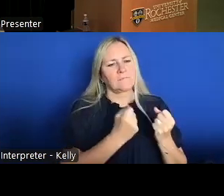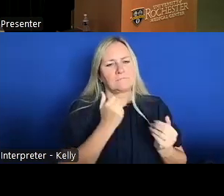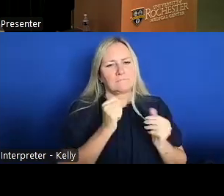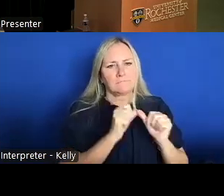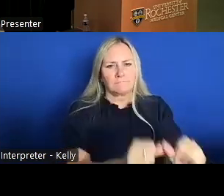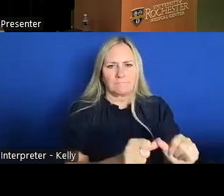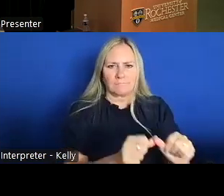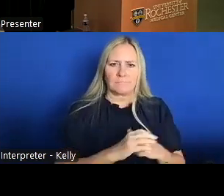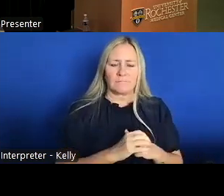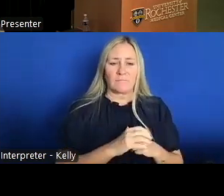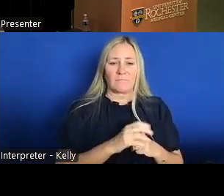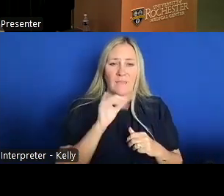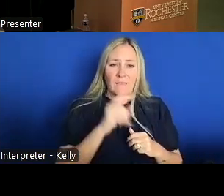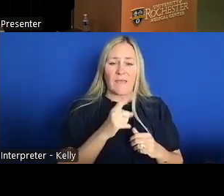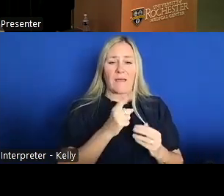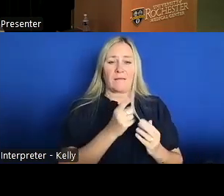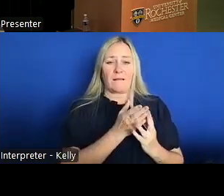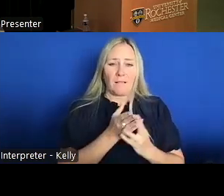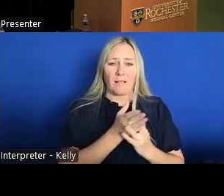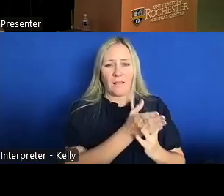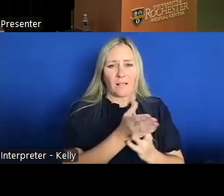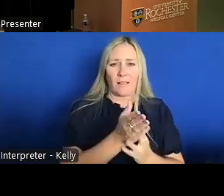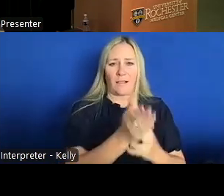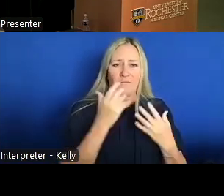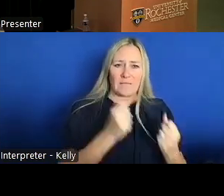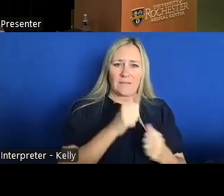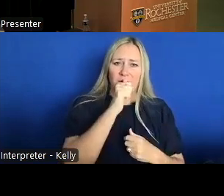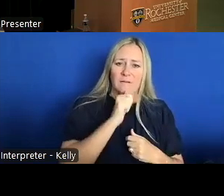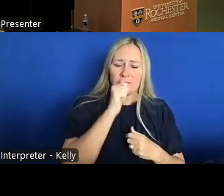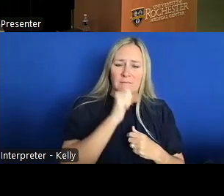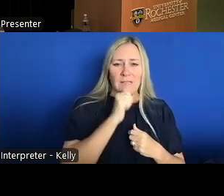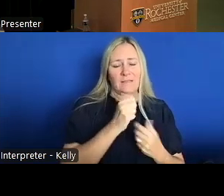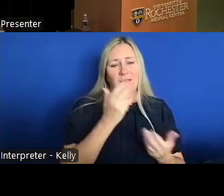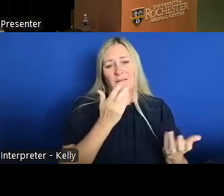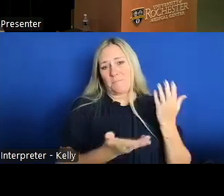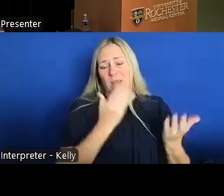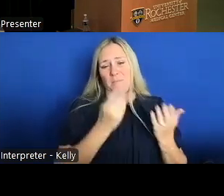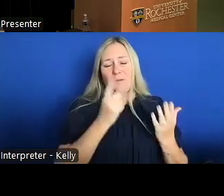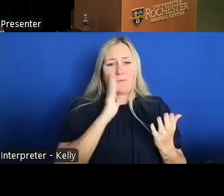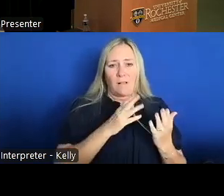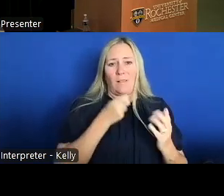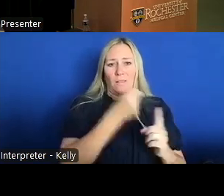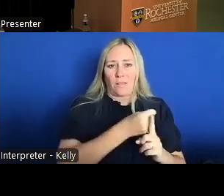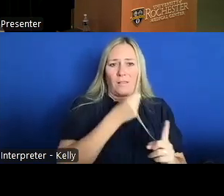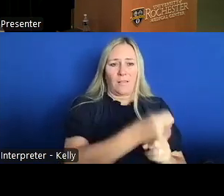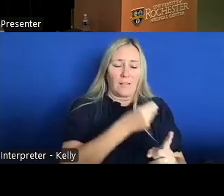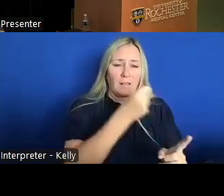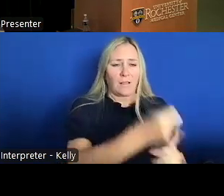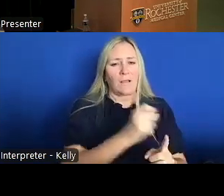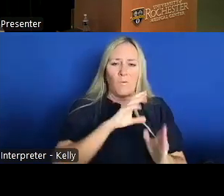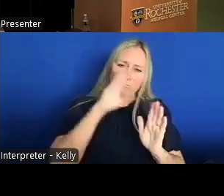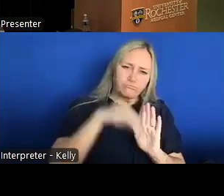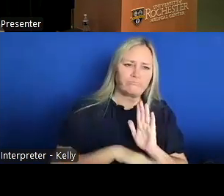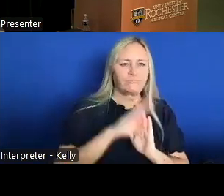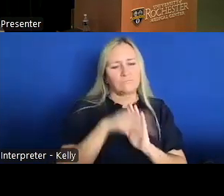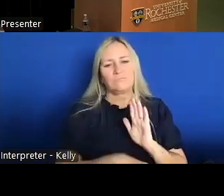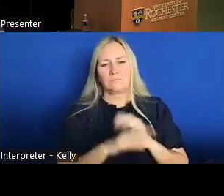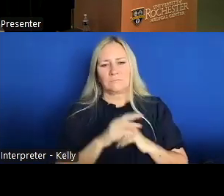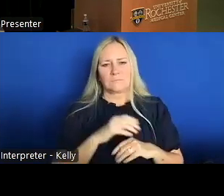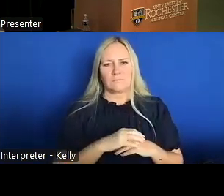long and varied uh they're going to be Rocky and rolling maybe um and the anguish and overwhelm are